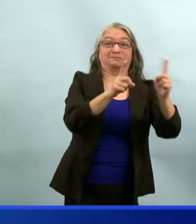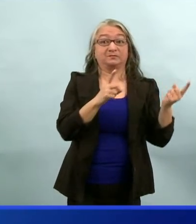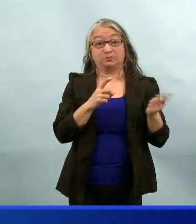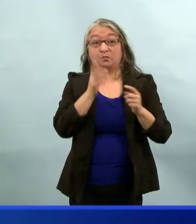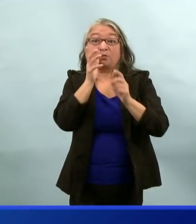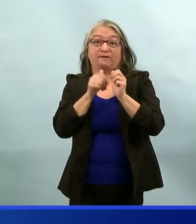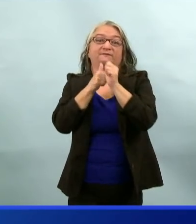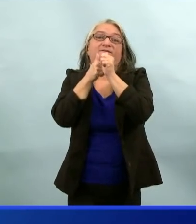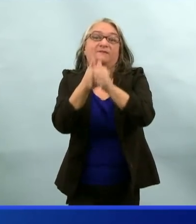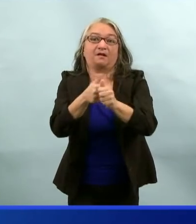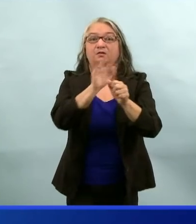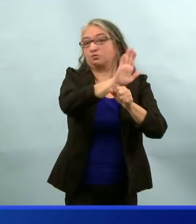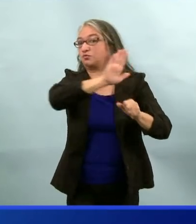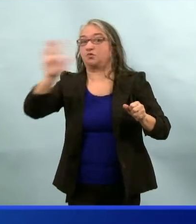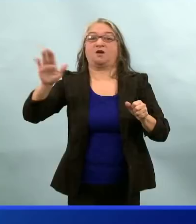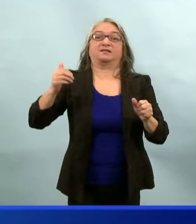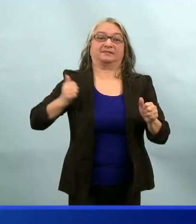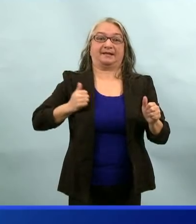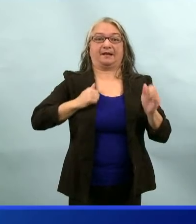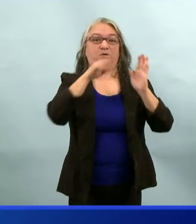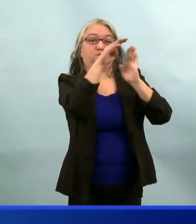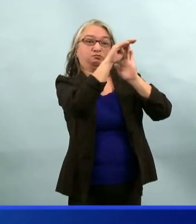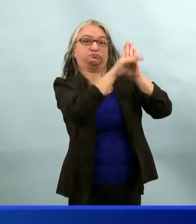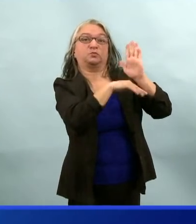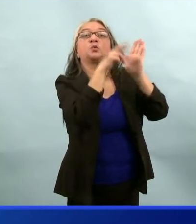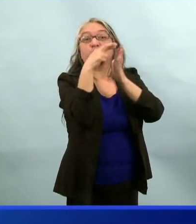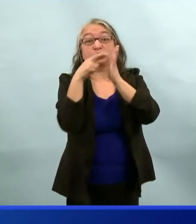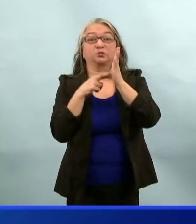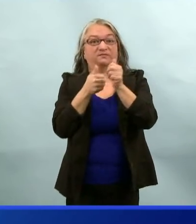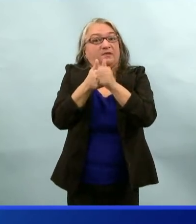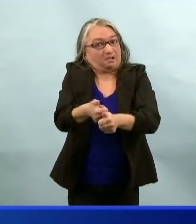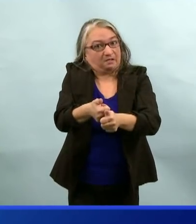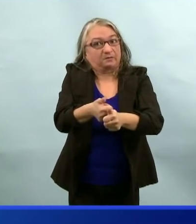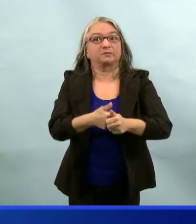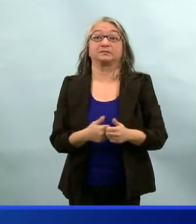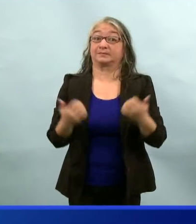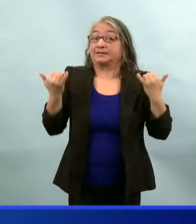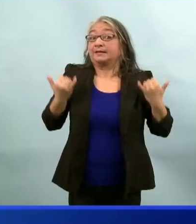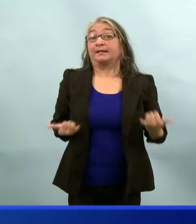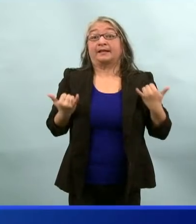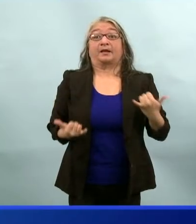emerging evidence at this time there is no pending changes to the current public health orders